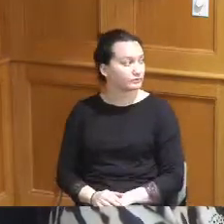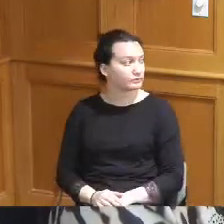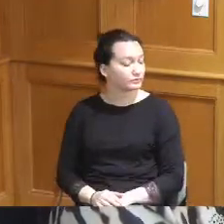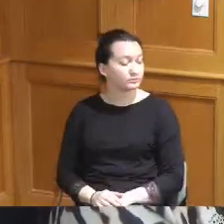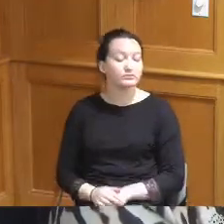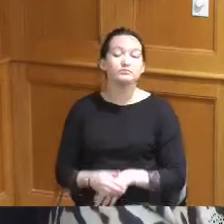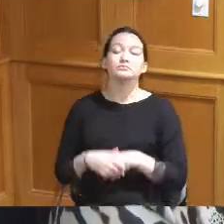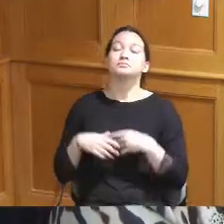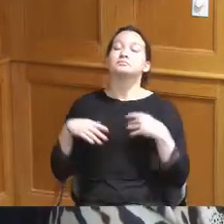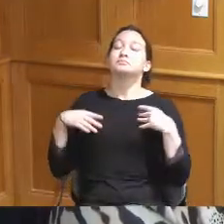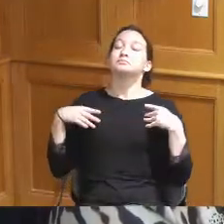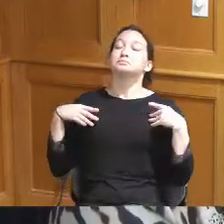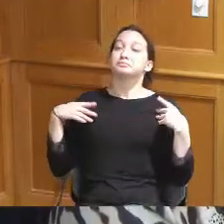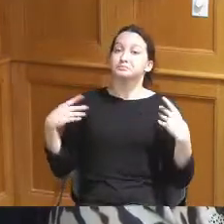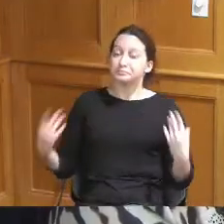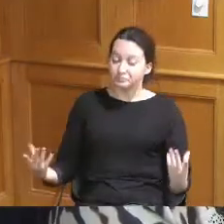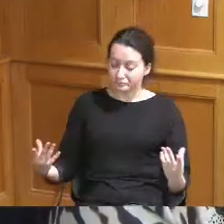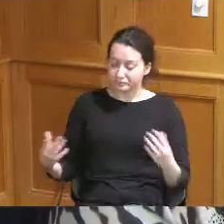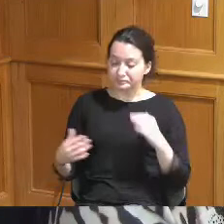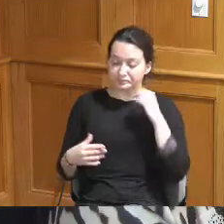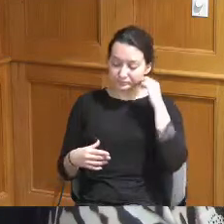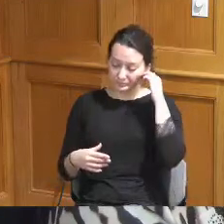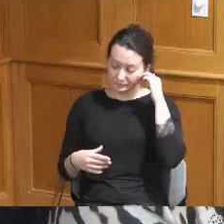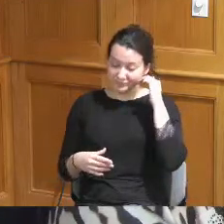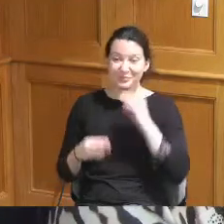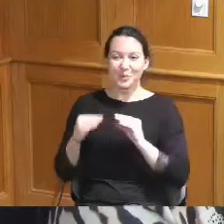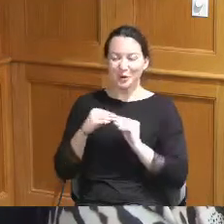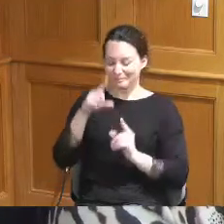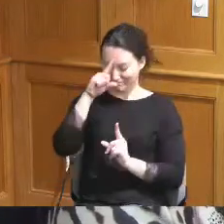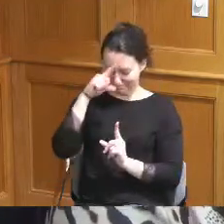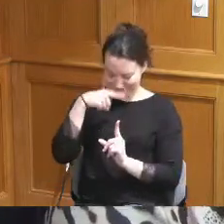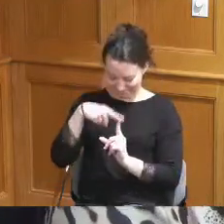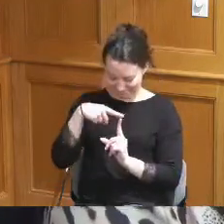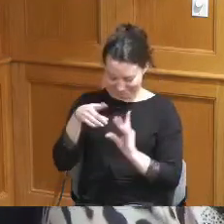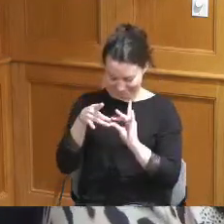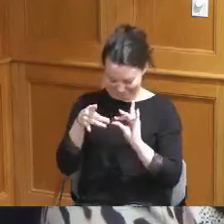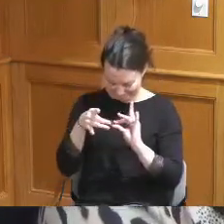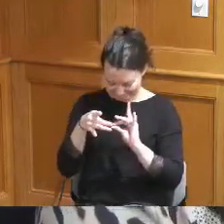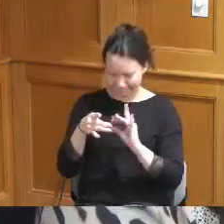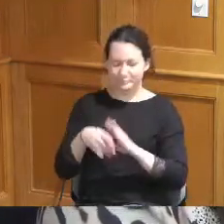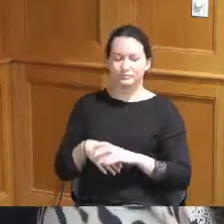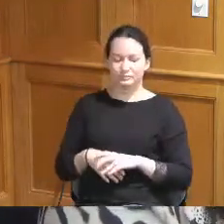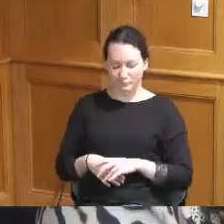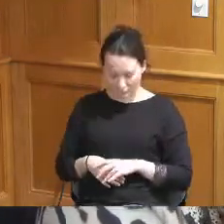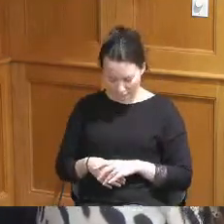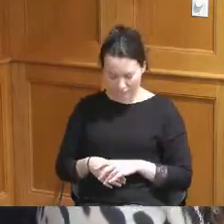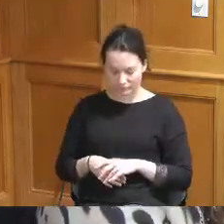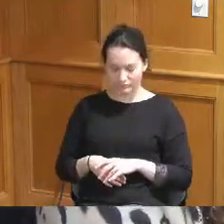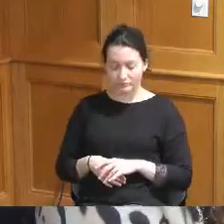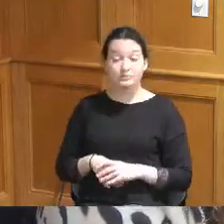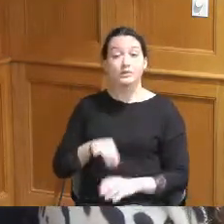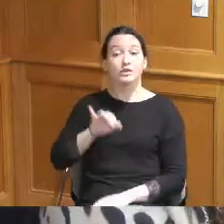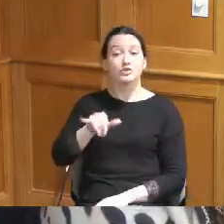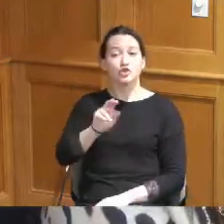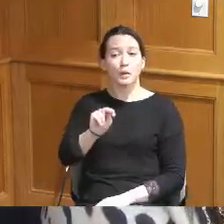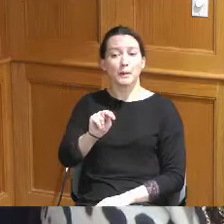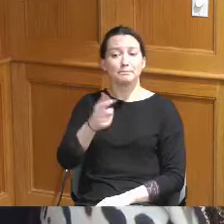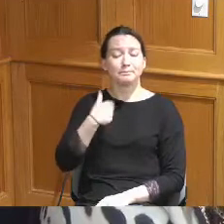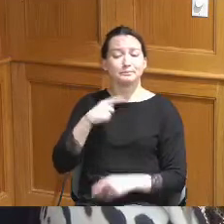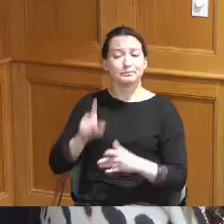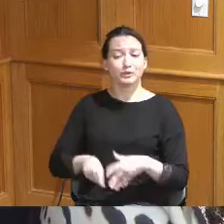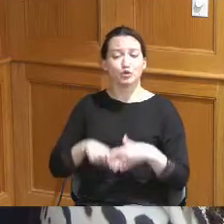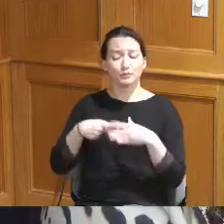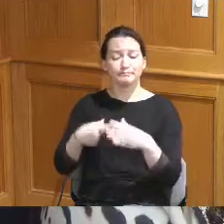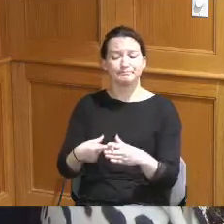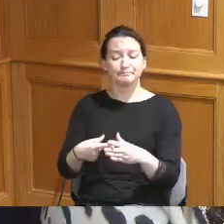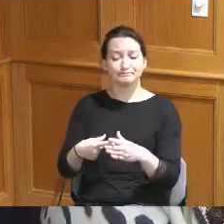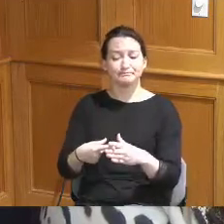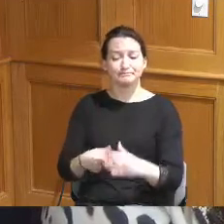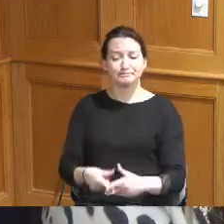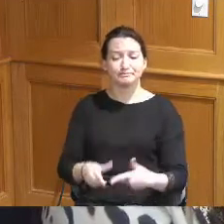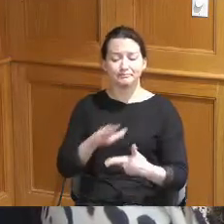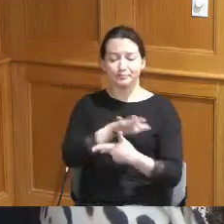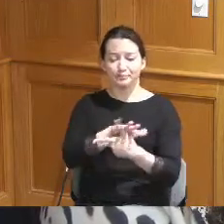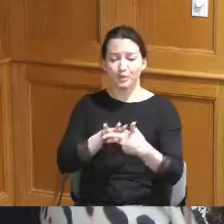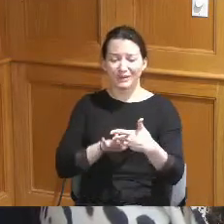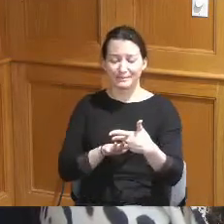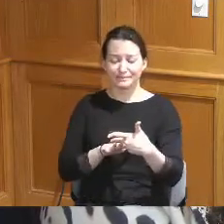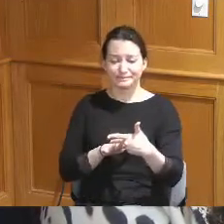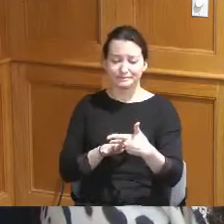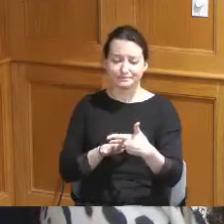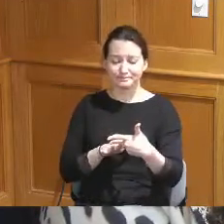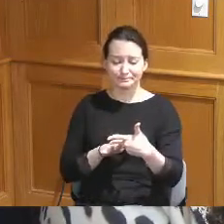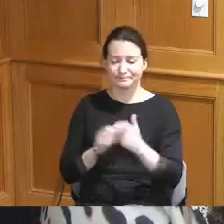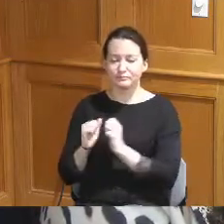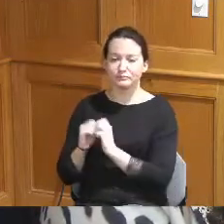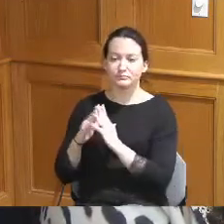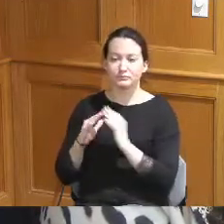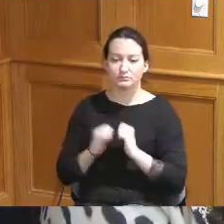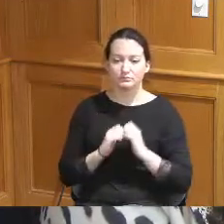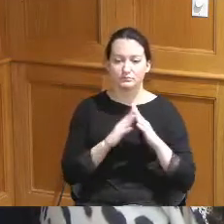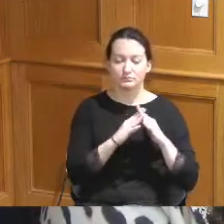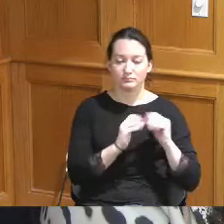so going to brighter things in January Initiated three initiatives by beyond